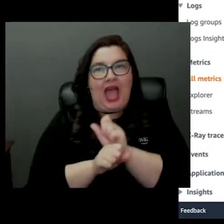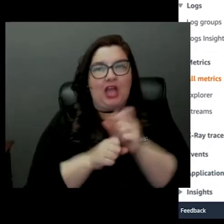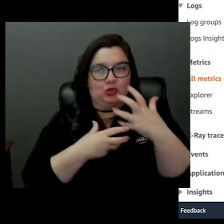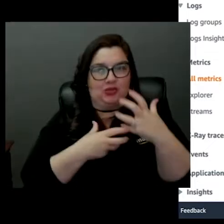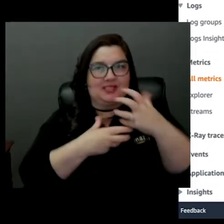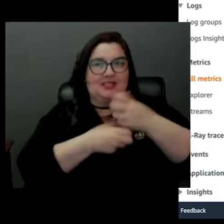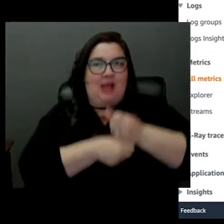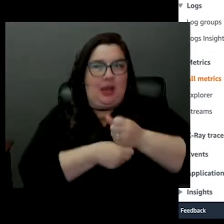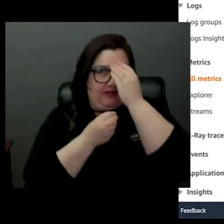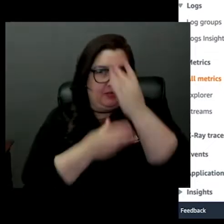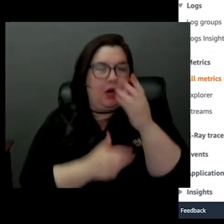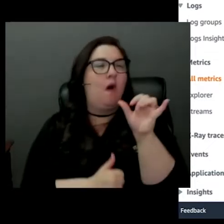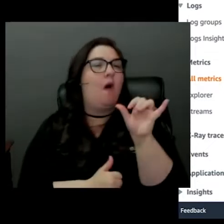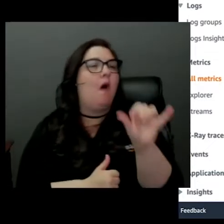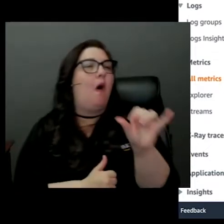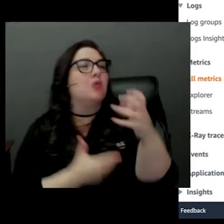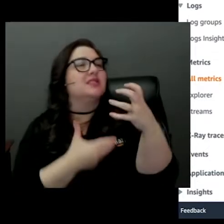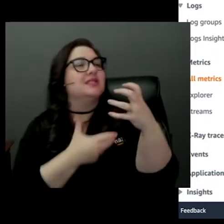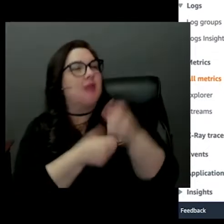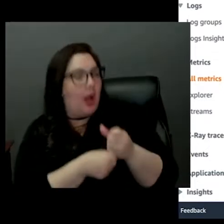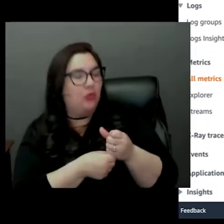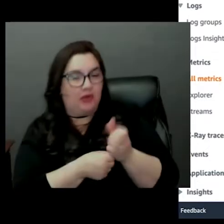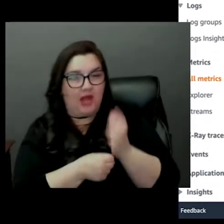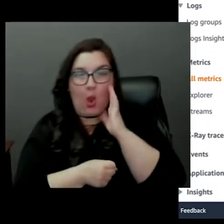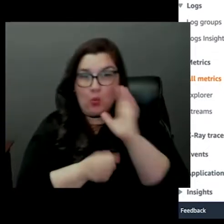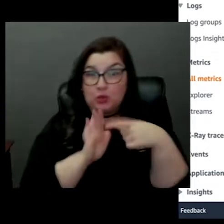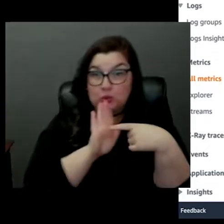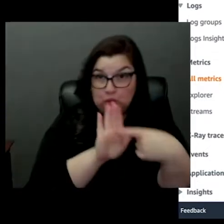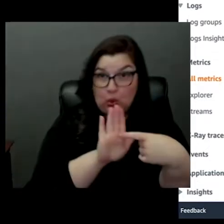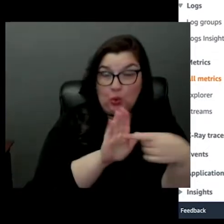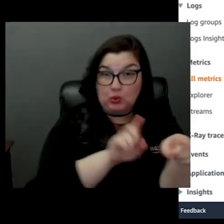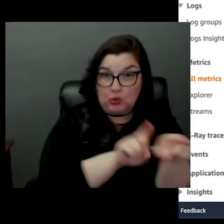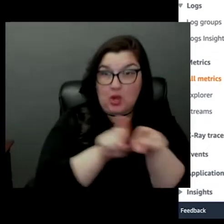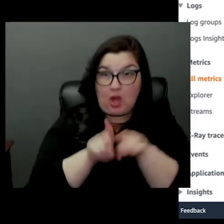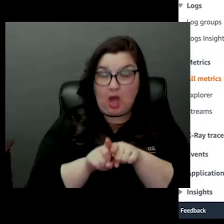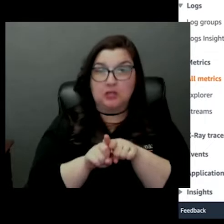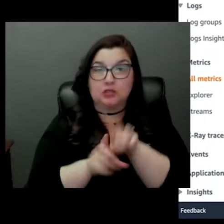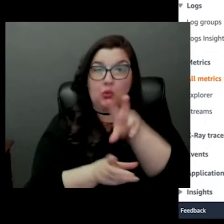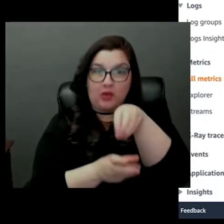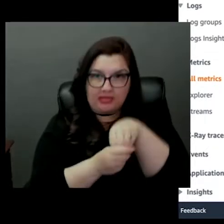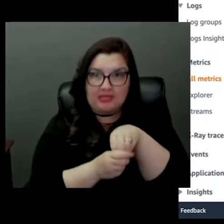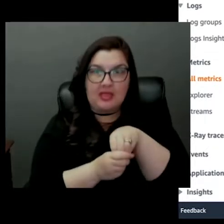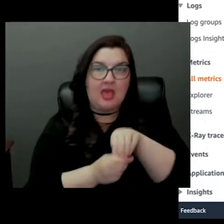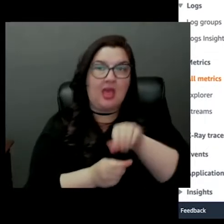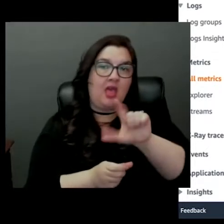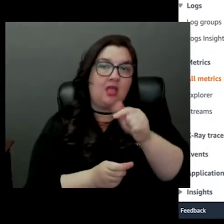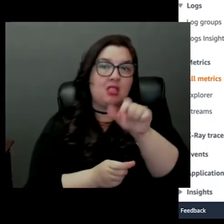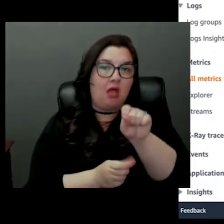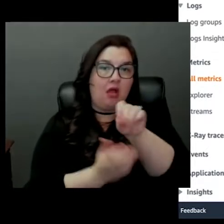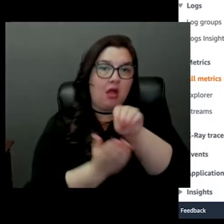Oh, the summary, okay. We'll show you also, within the logs you can actually see how the launch was faster. Right, okay.